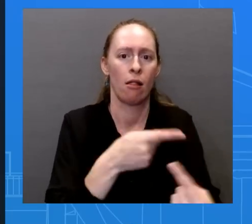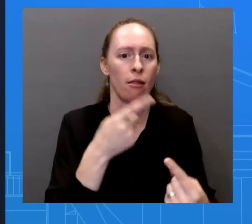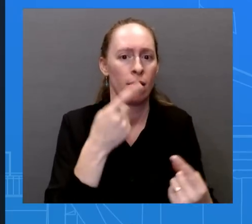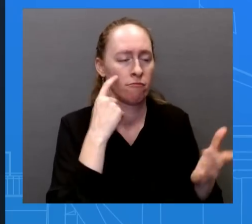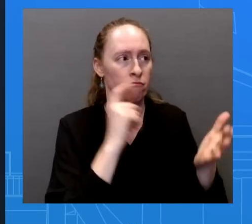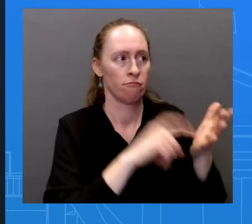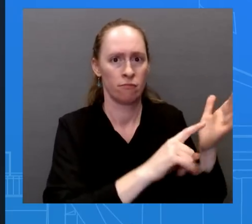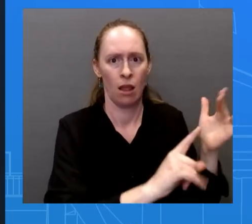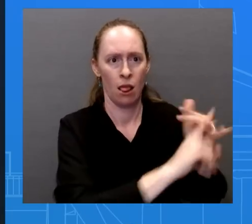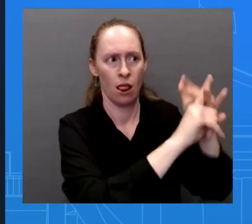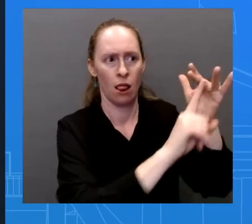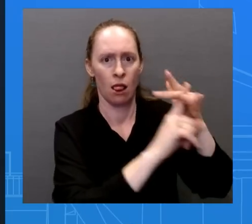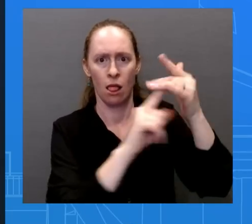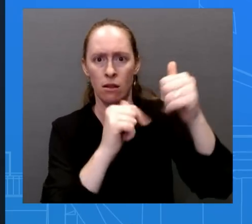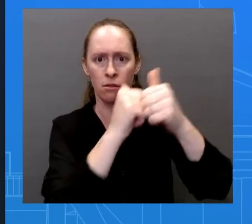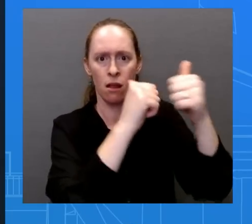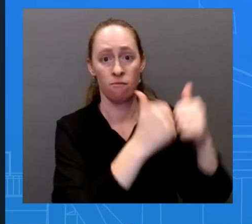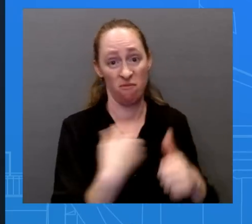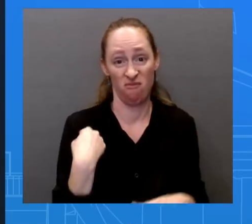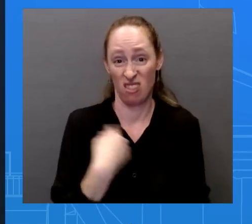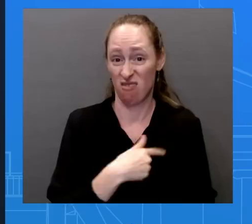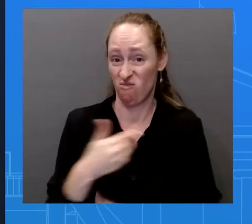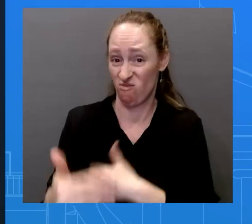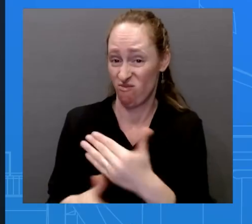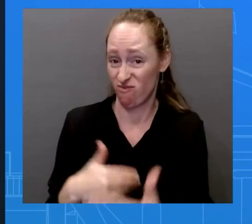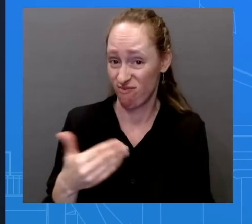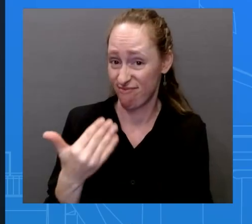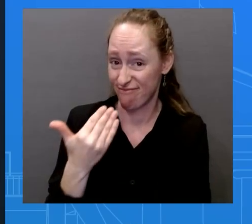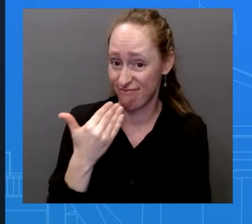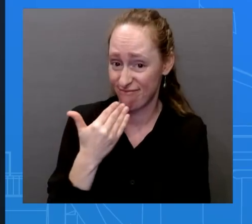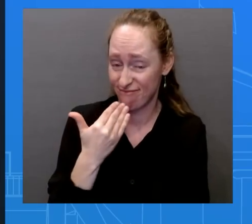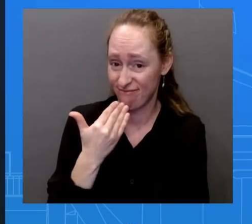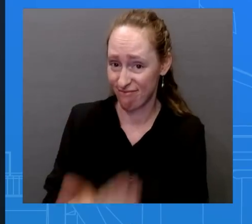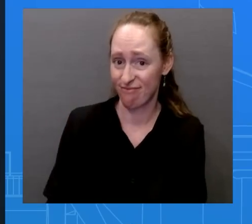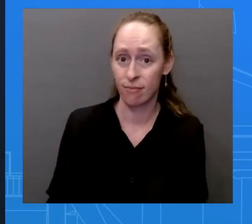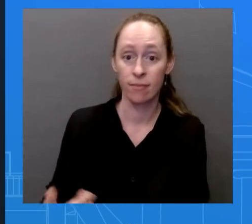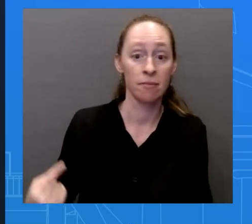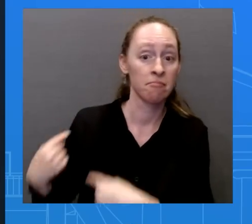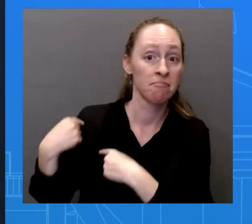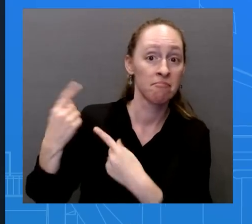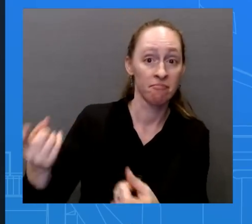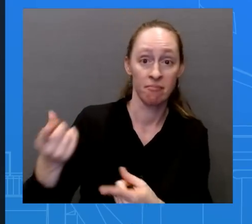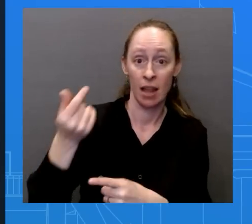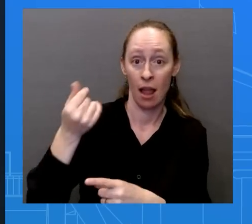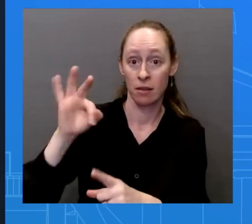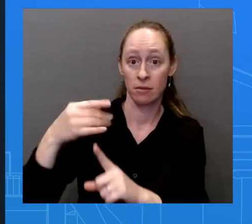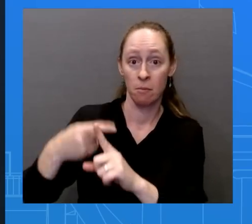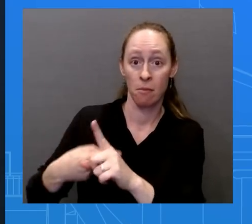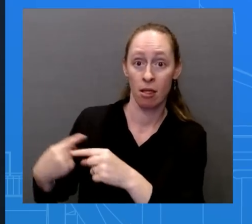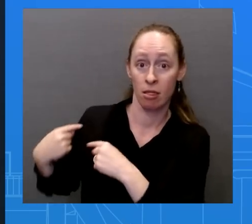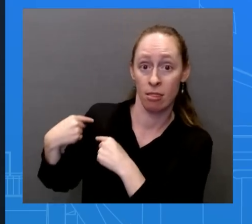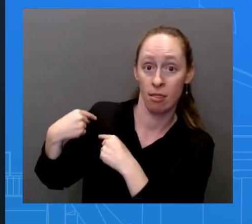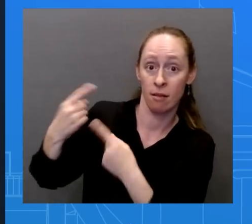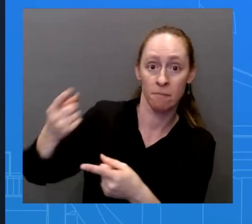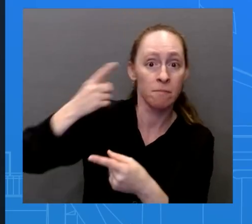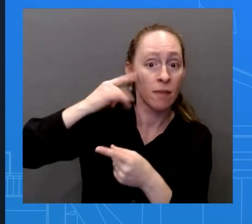of this President's administration. And so that is the first thing that we want to make sure that the American people understand.